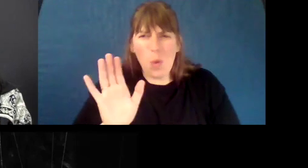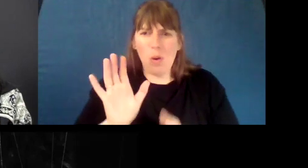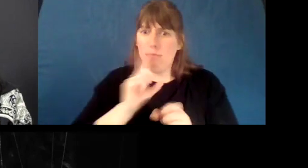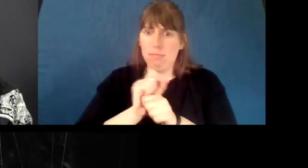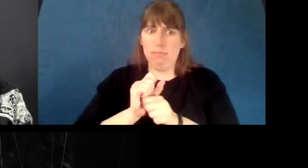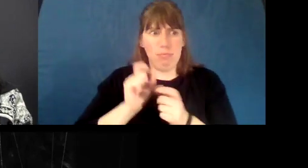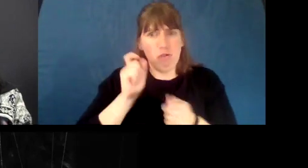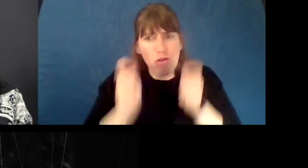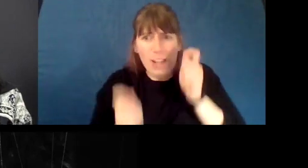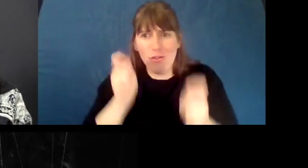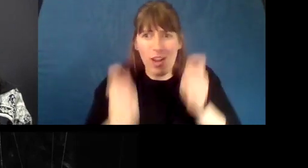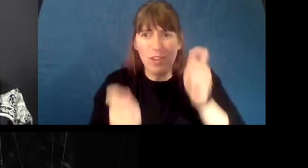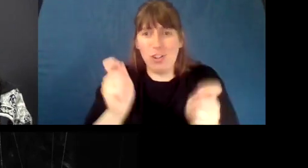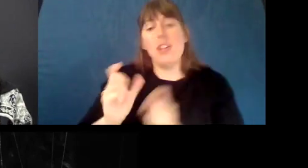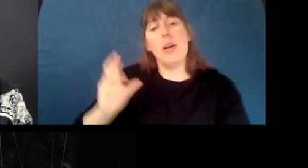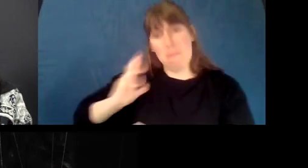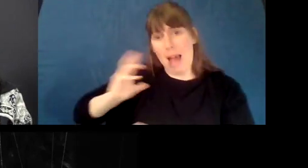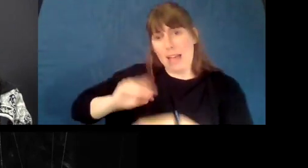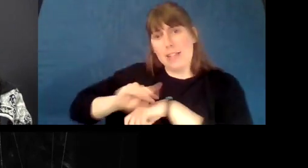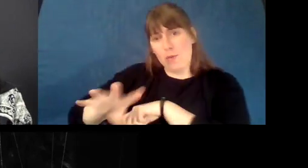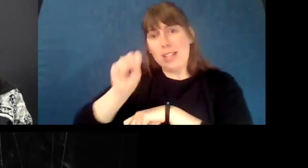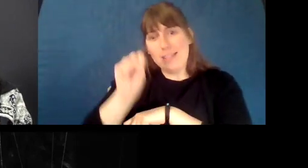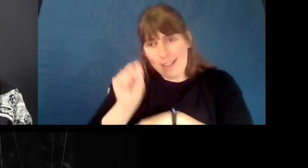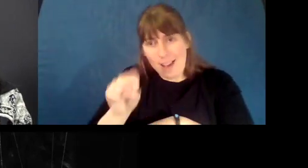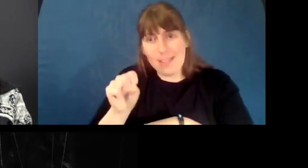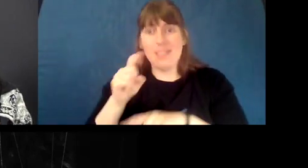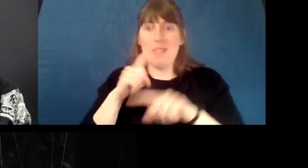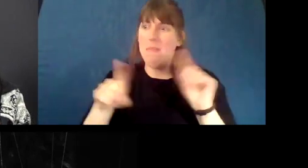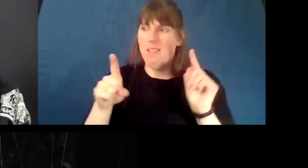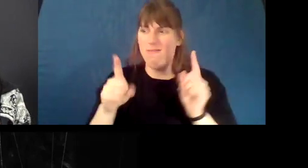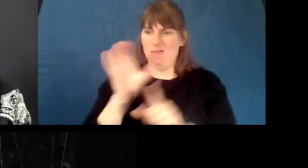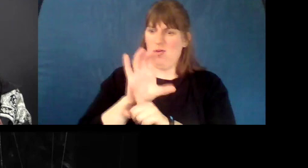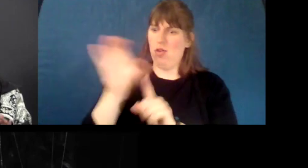but it doesn't make it culture unless it's performed in the present. So unless